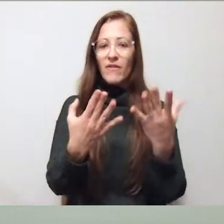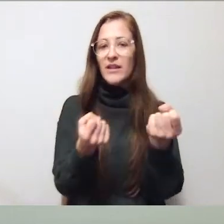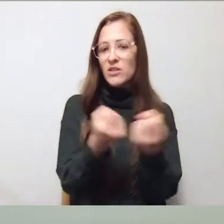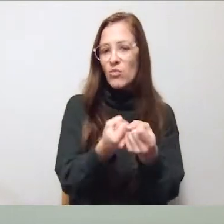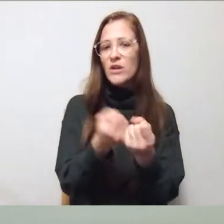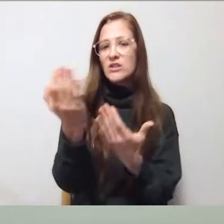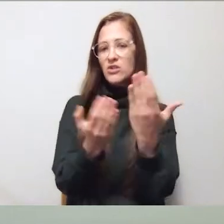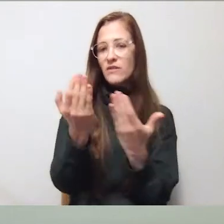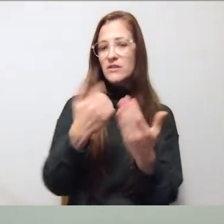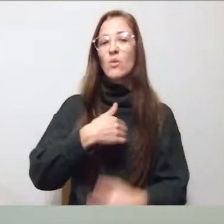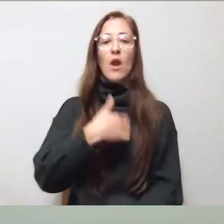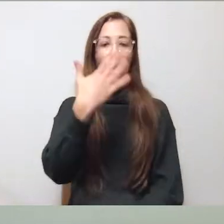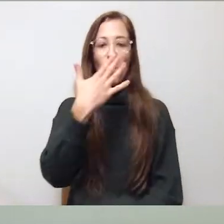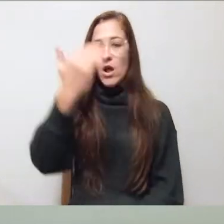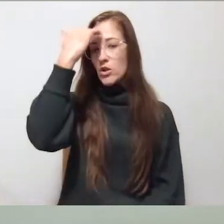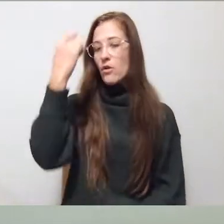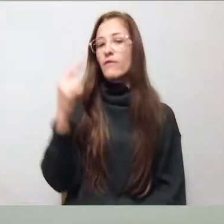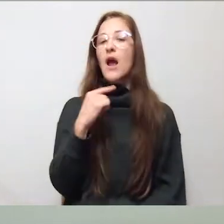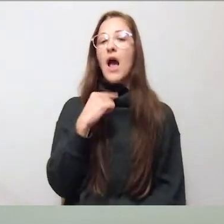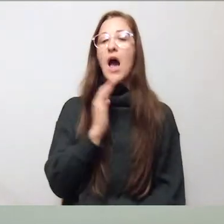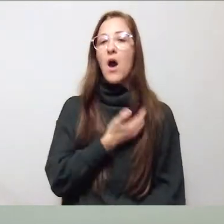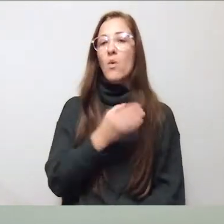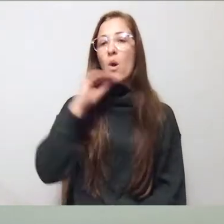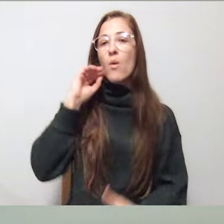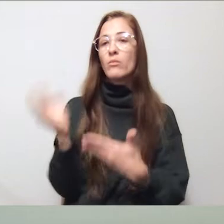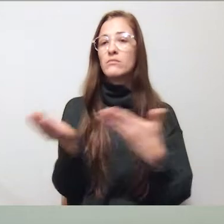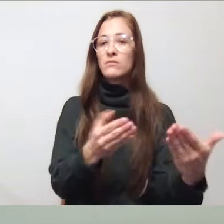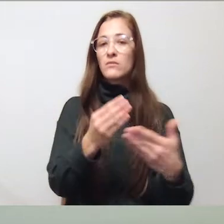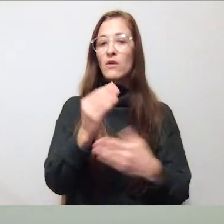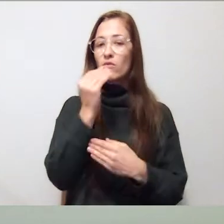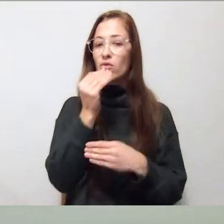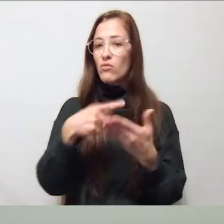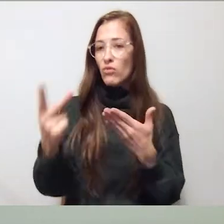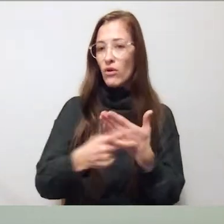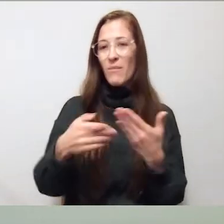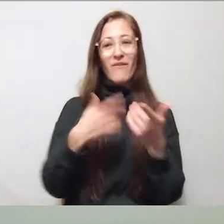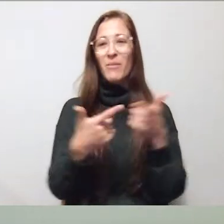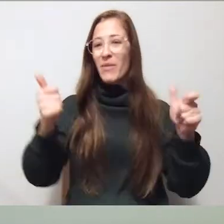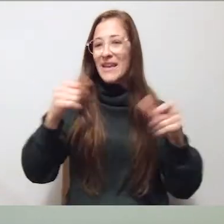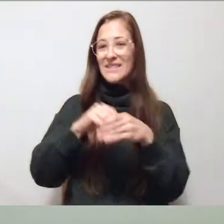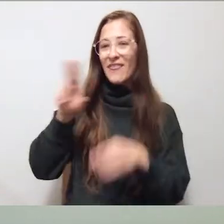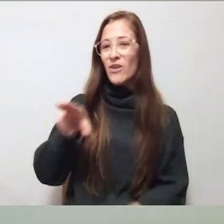We're most well known for our home-delivered meal program. We actually have the largest nutrition program in the country, but that's really only one small part